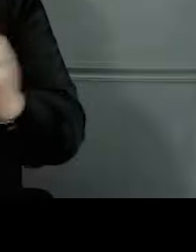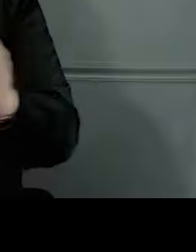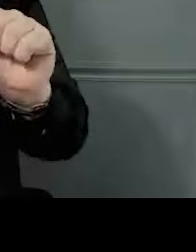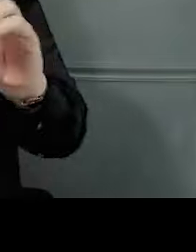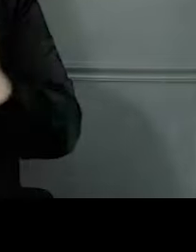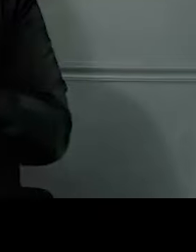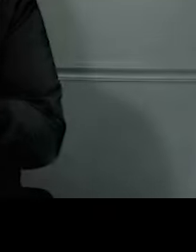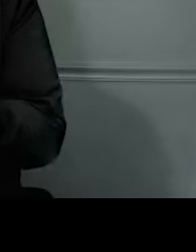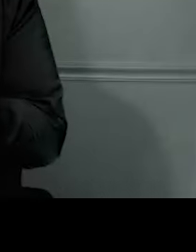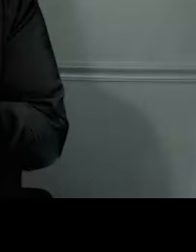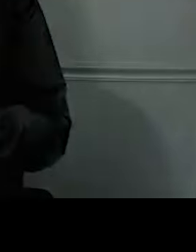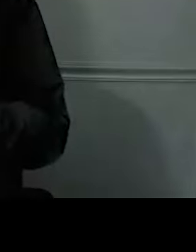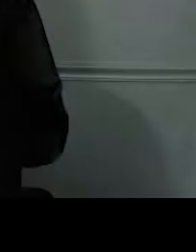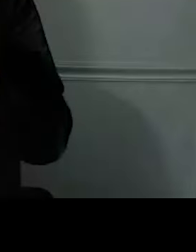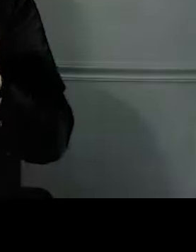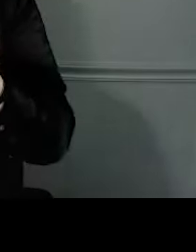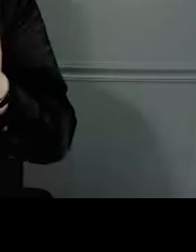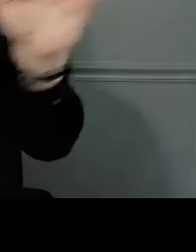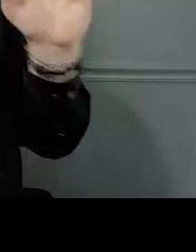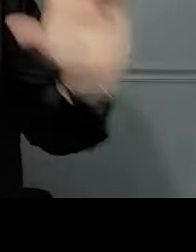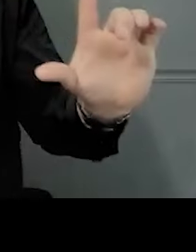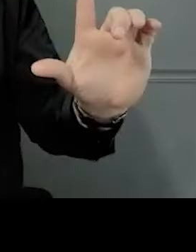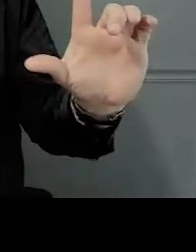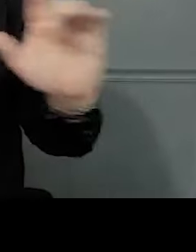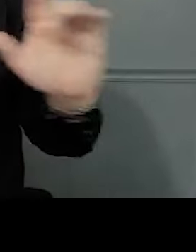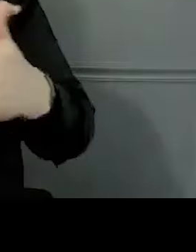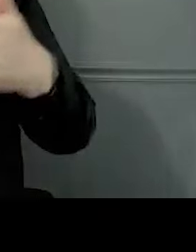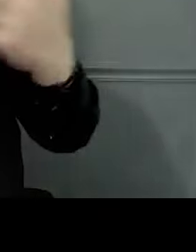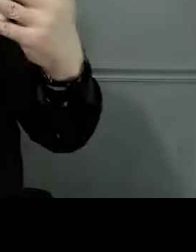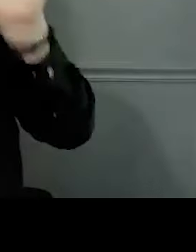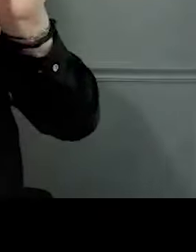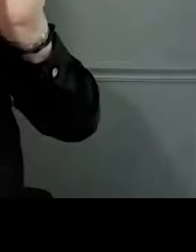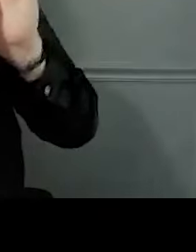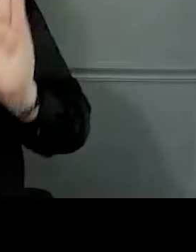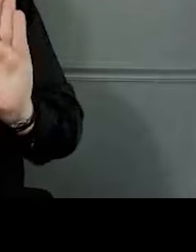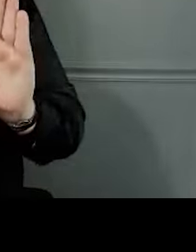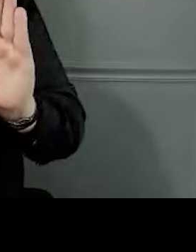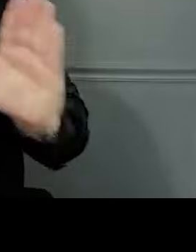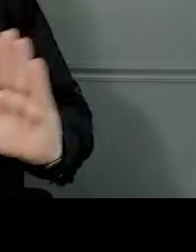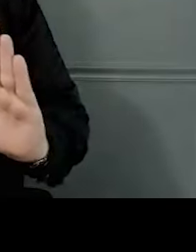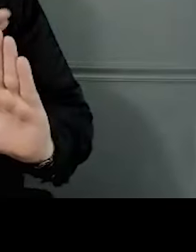One page, five distinct examples. In the prior PAPP Guide, we said, we'll,